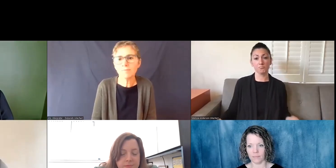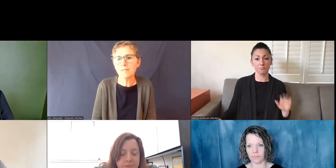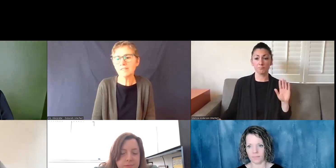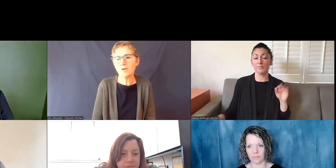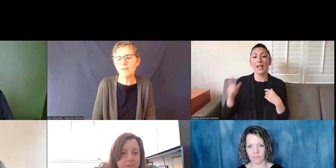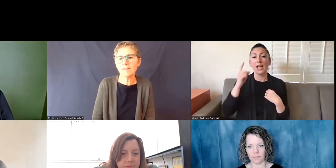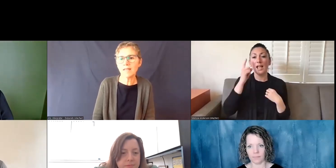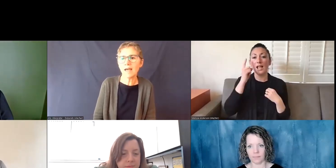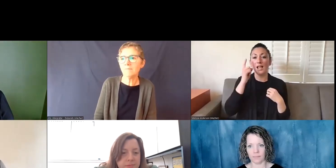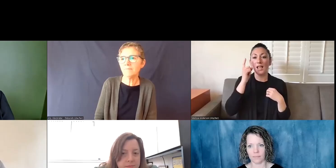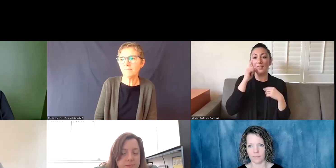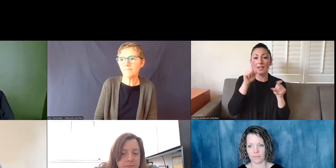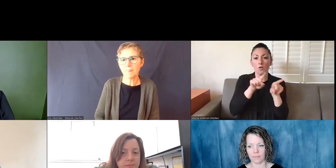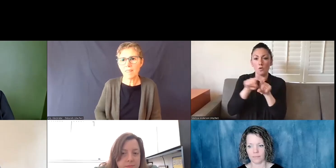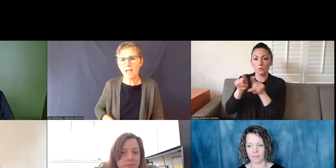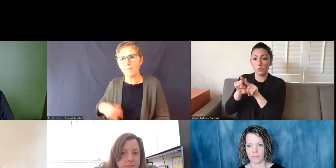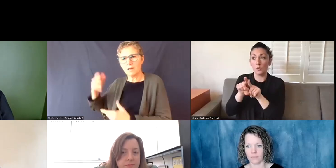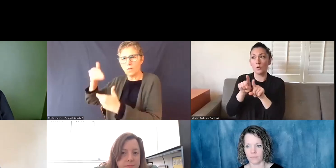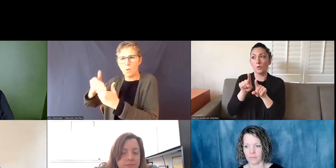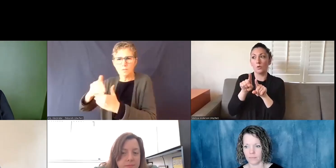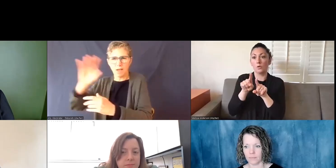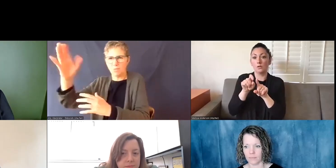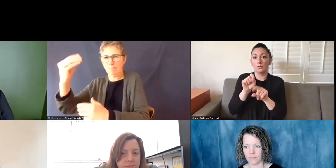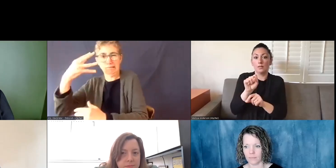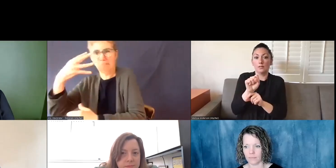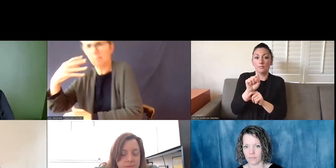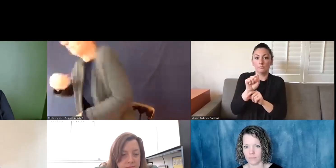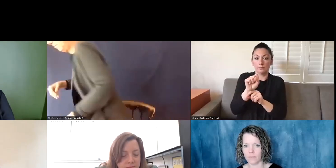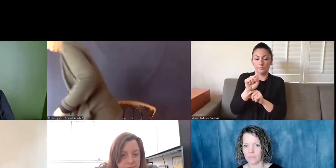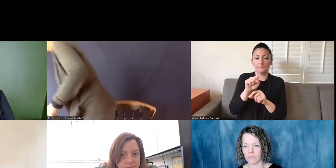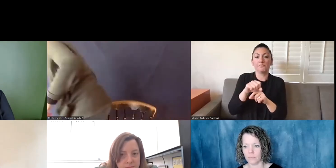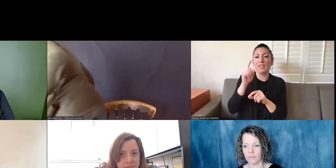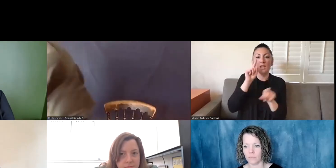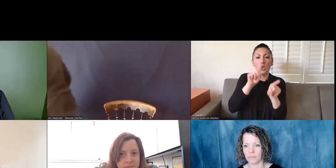Melissa, do you have anything to add? I think also